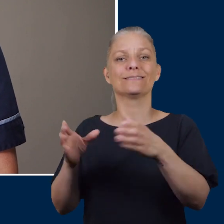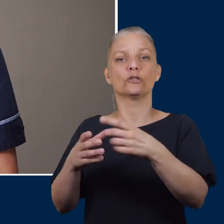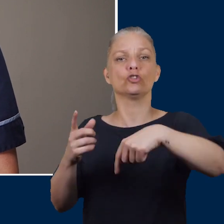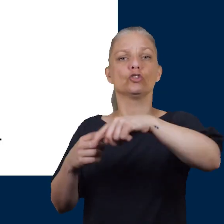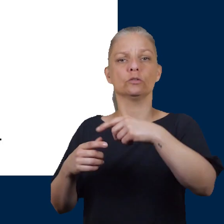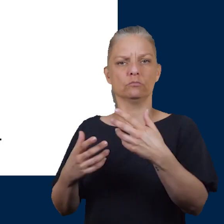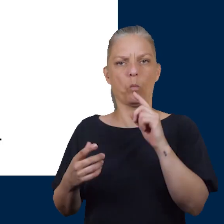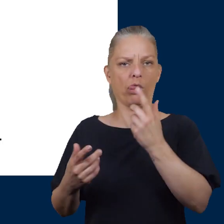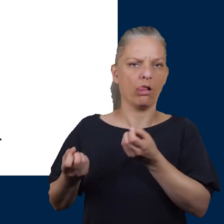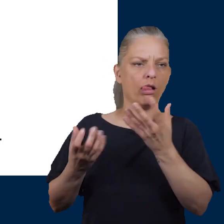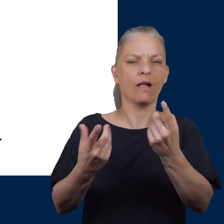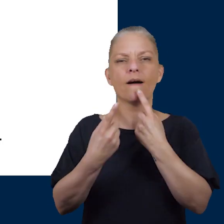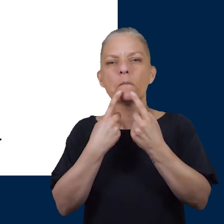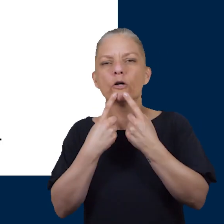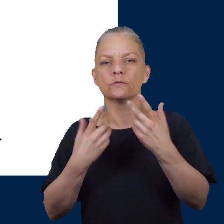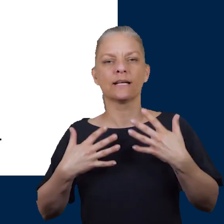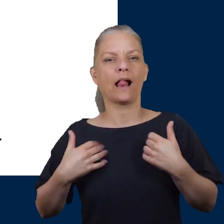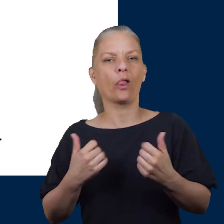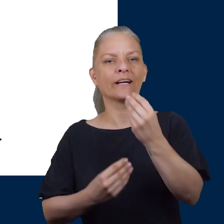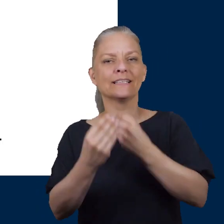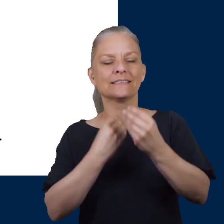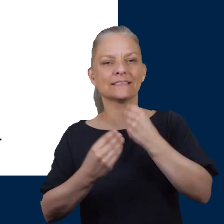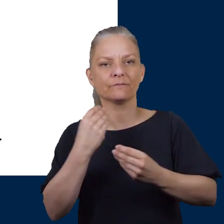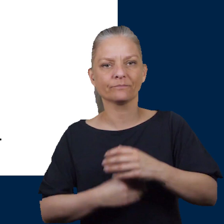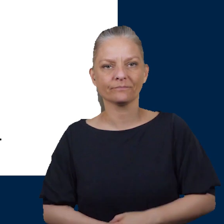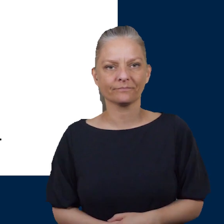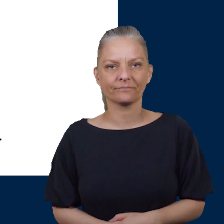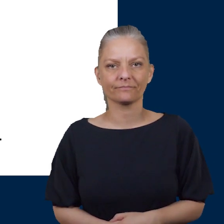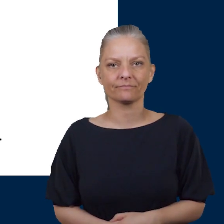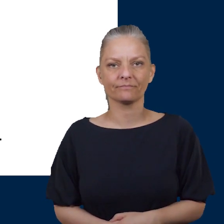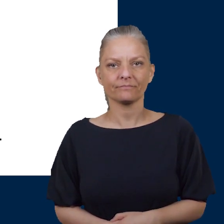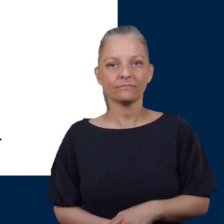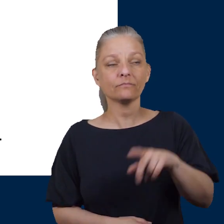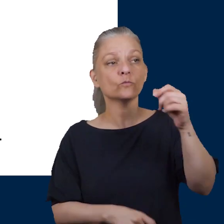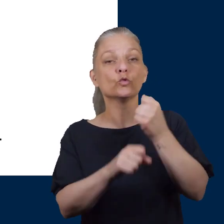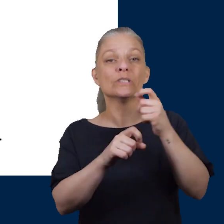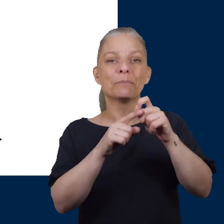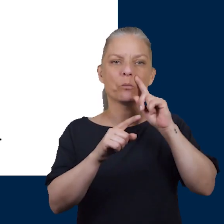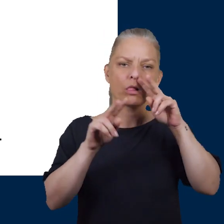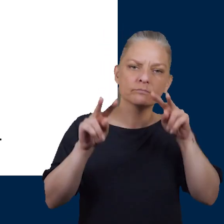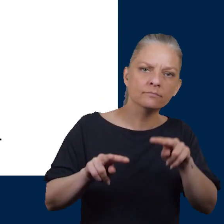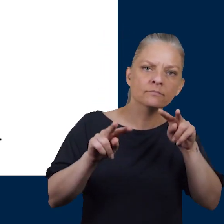eating. You will be reviewed by your GP practice at least once a year you will have your blood